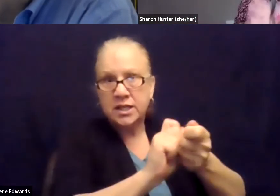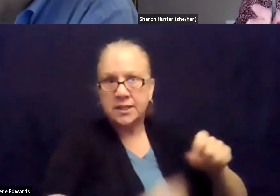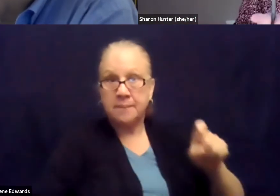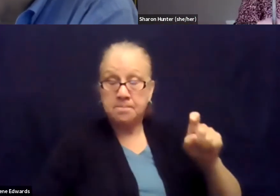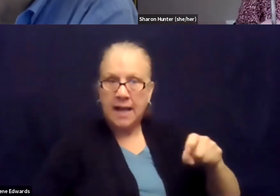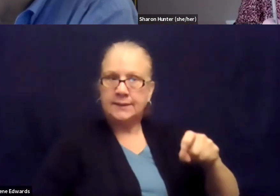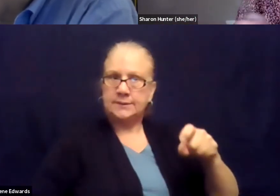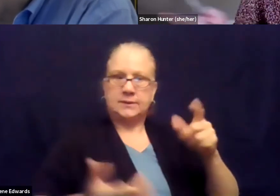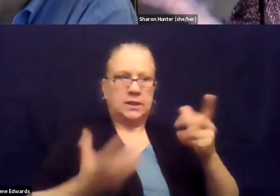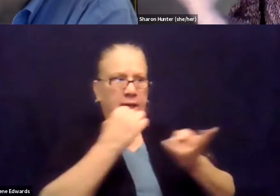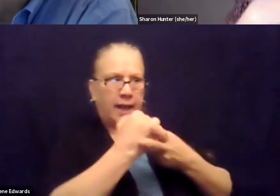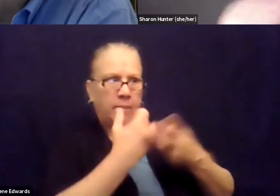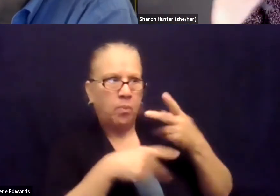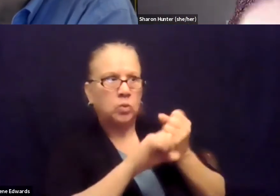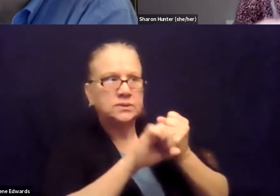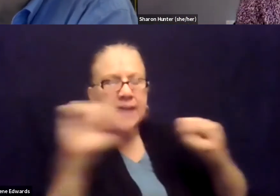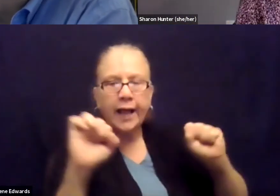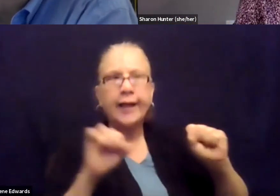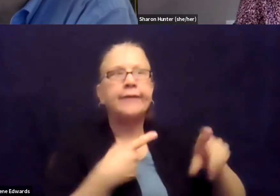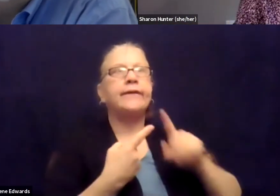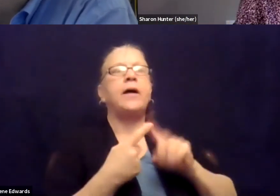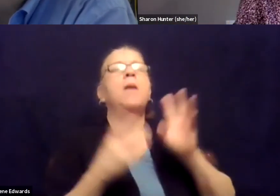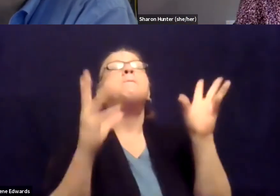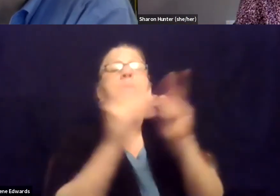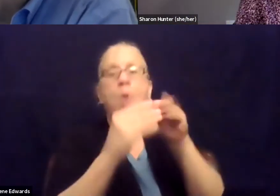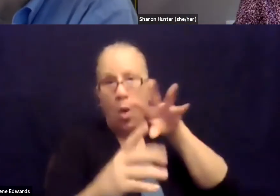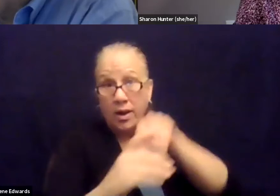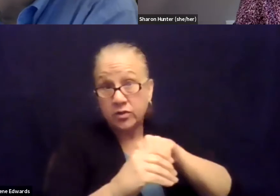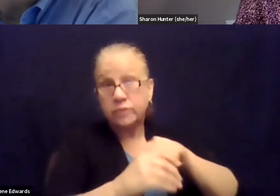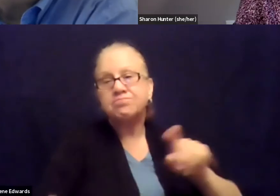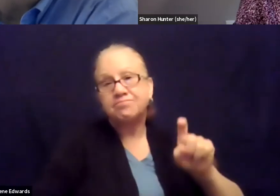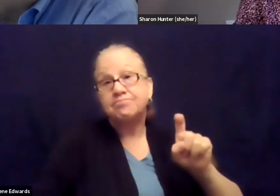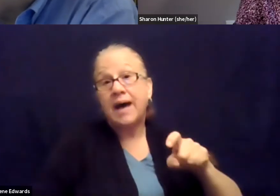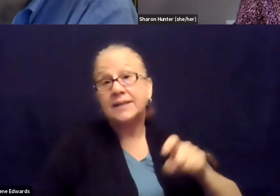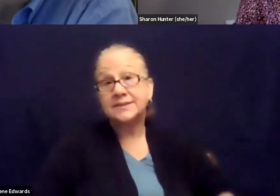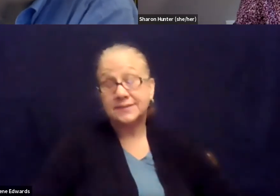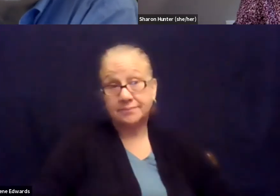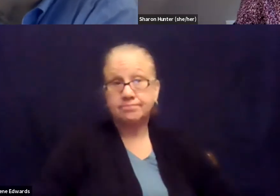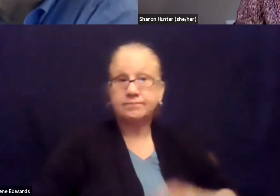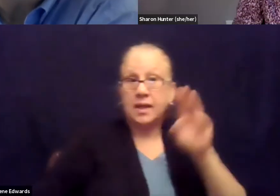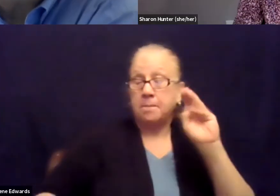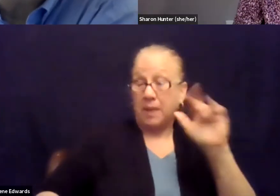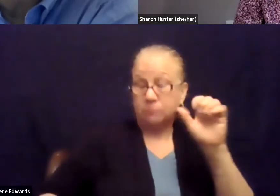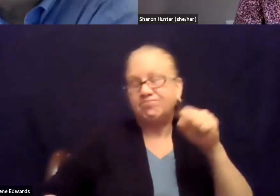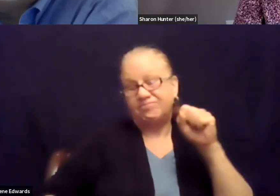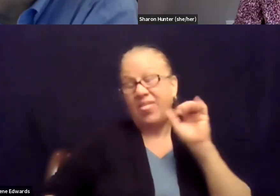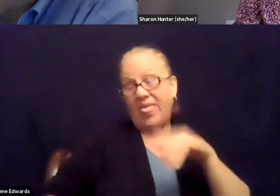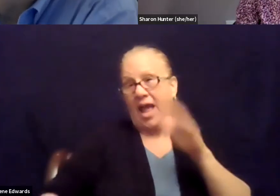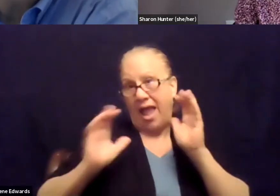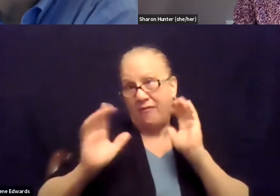people safe, but being more inclusive. -- That's a conversation I'd like to have with